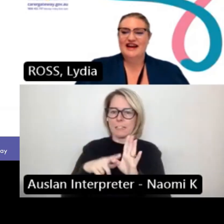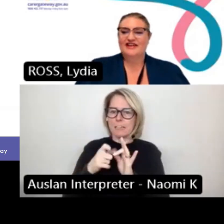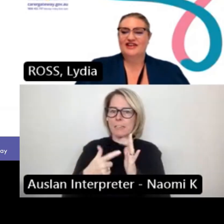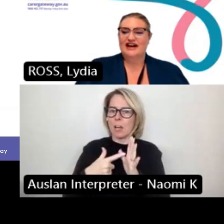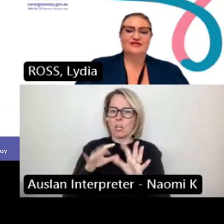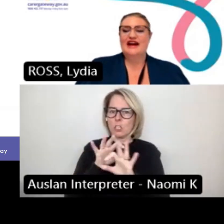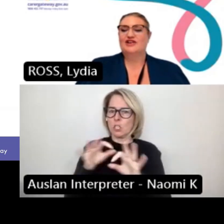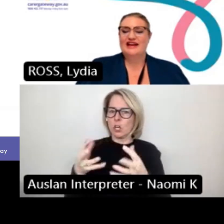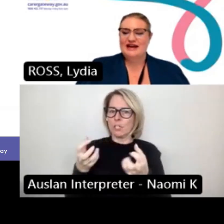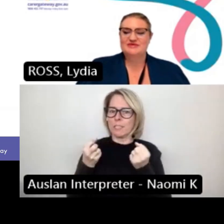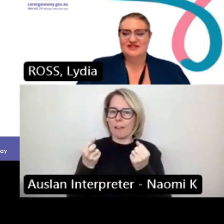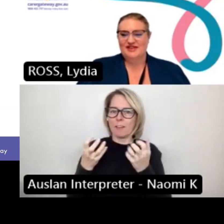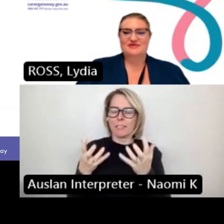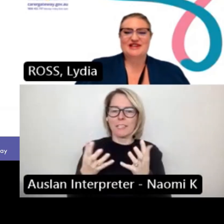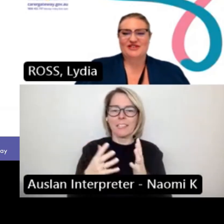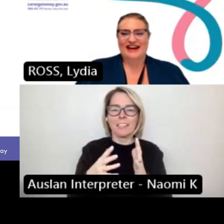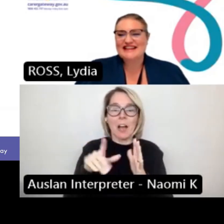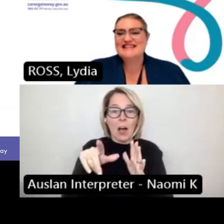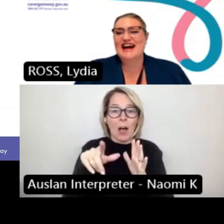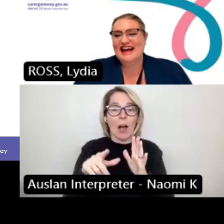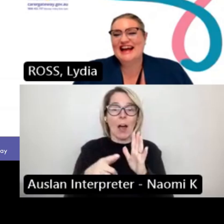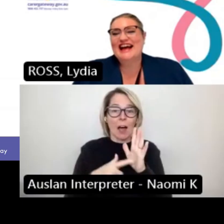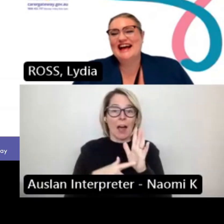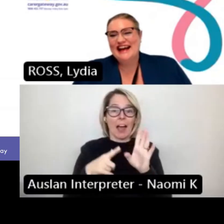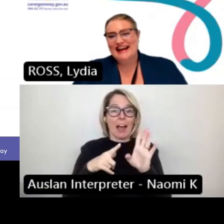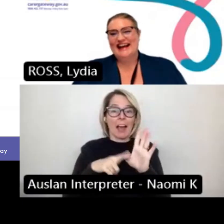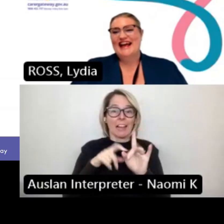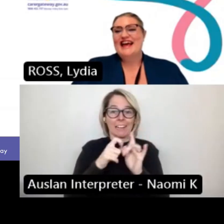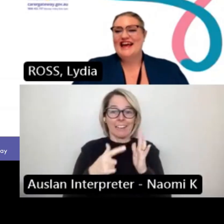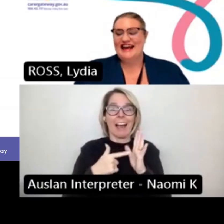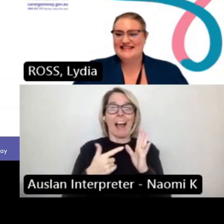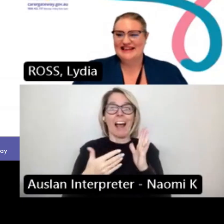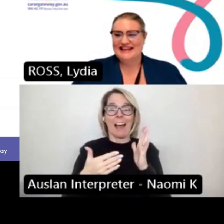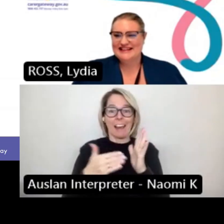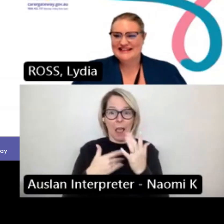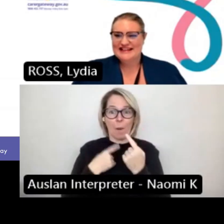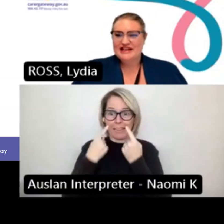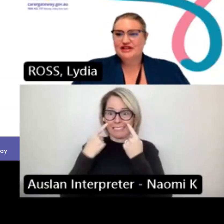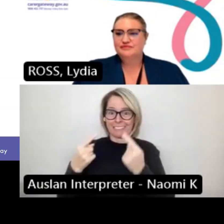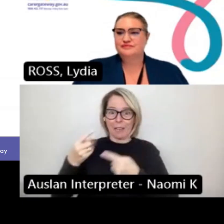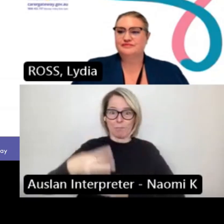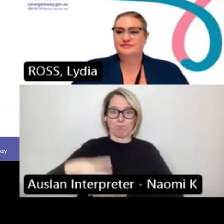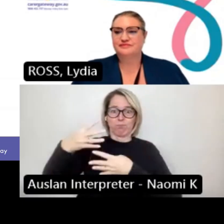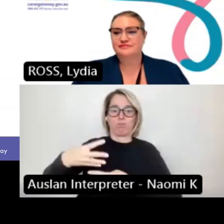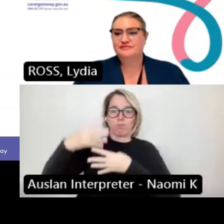That's all right. I've now got heaps of them. You've got heaps. Great. All right. If you need me to jump in, let me know.